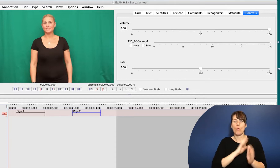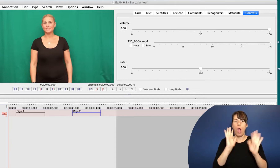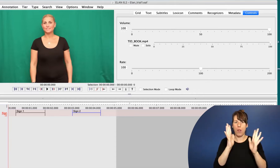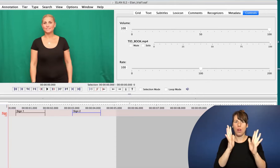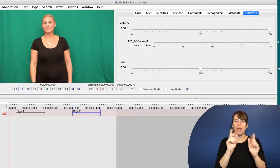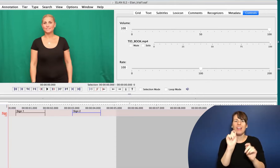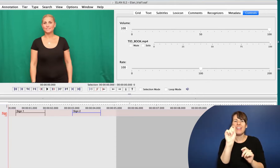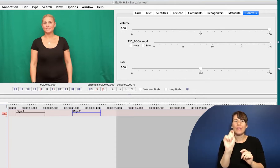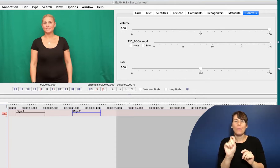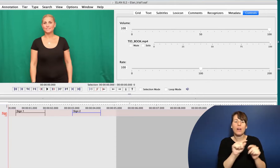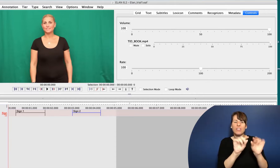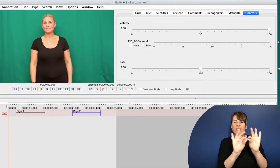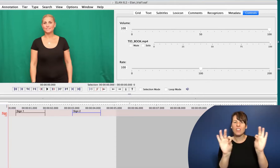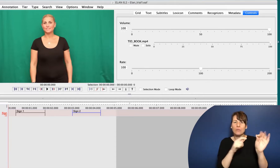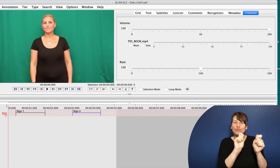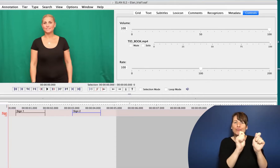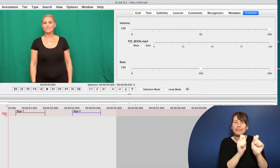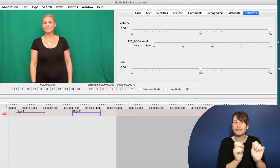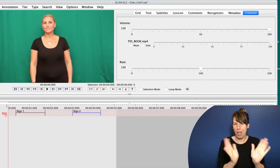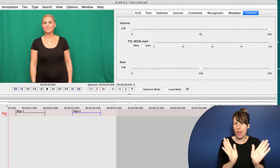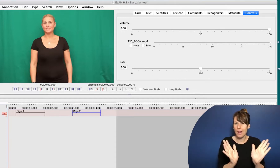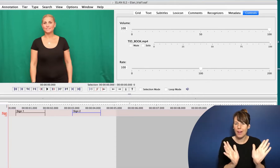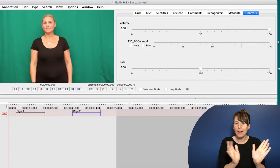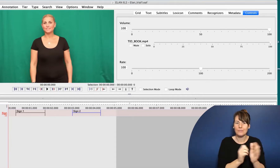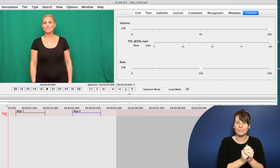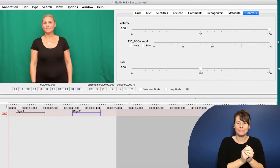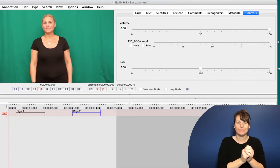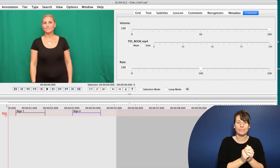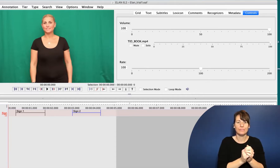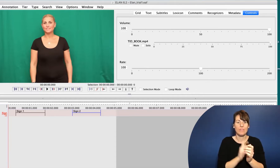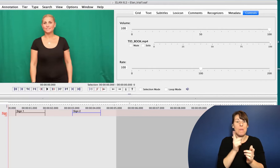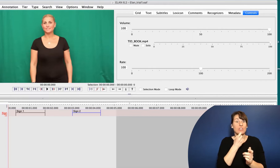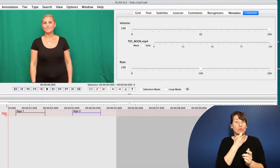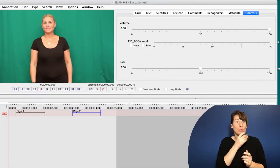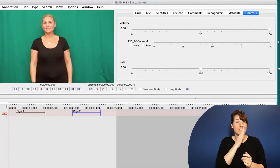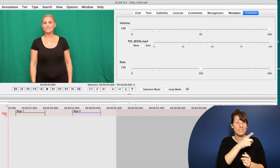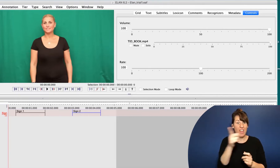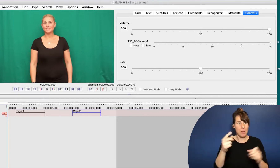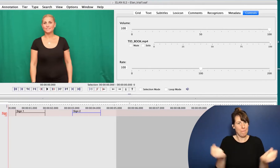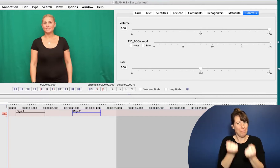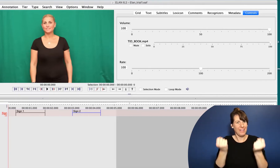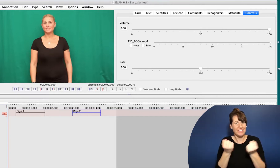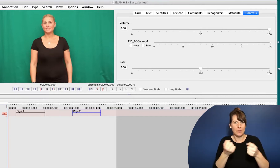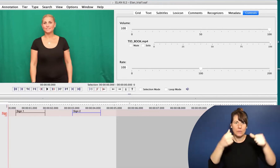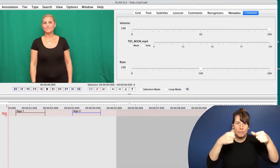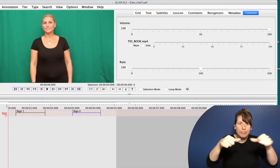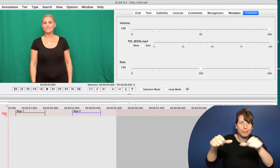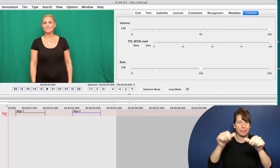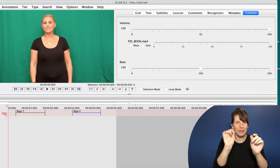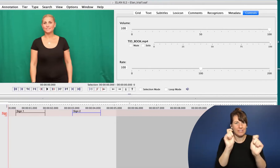And I also change the attributes of this sign here. But of course, typically while you are annotating data,